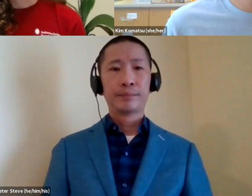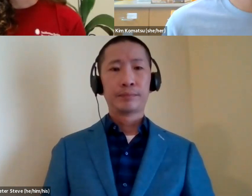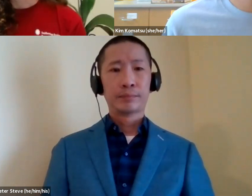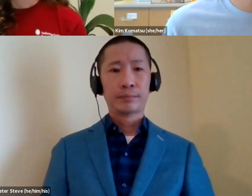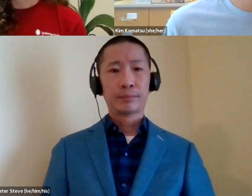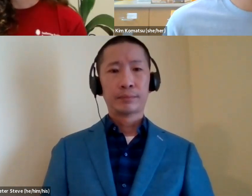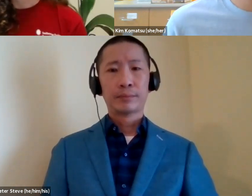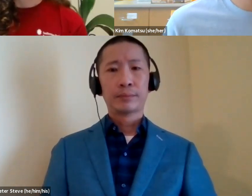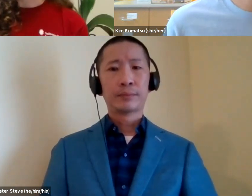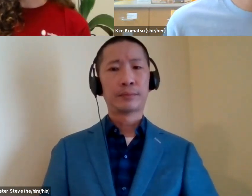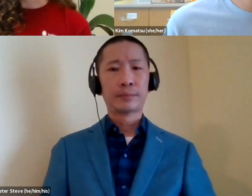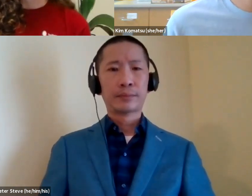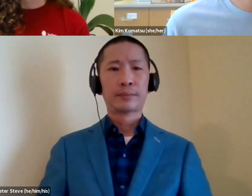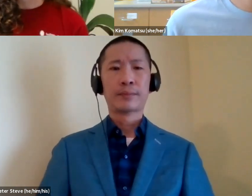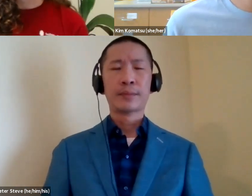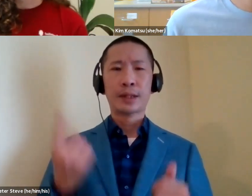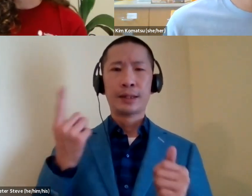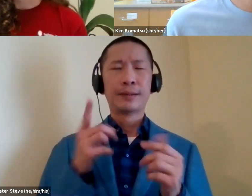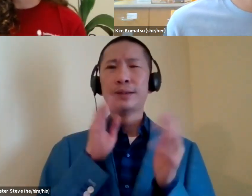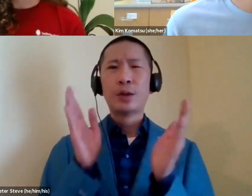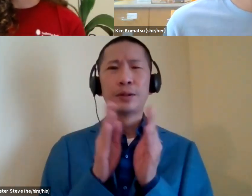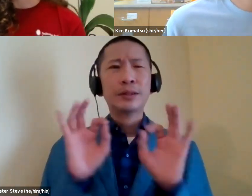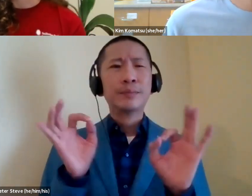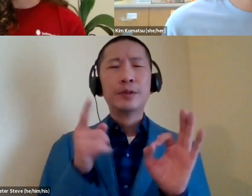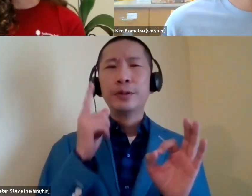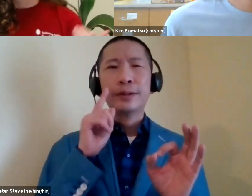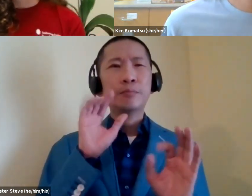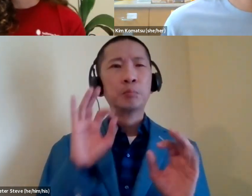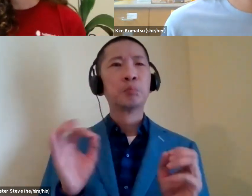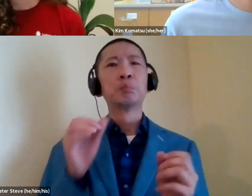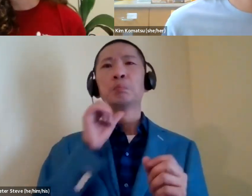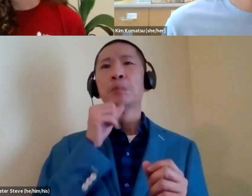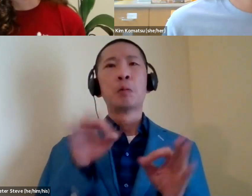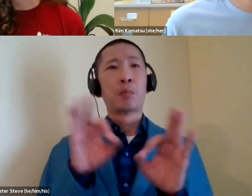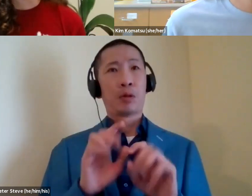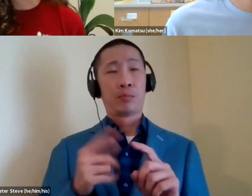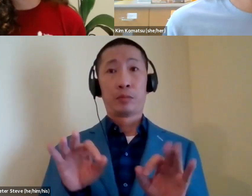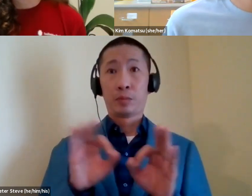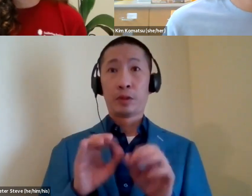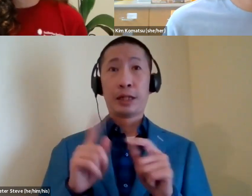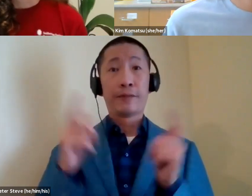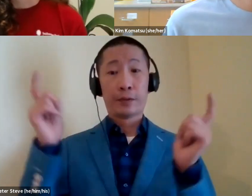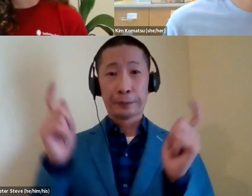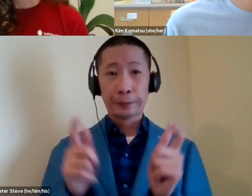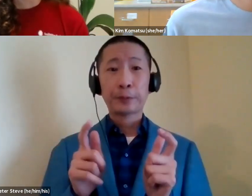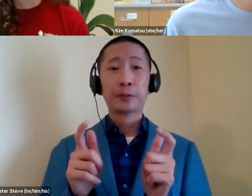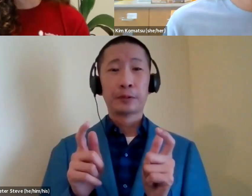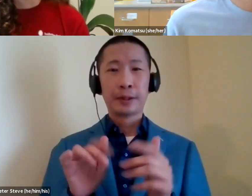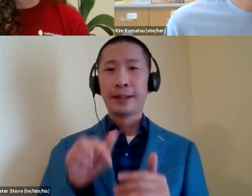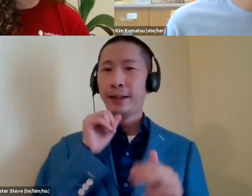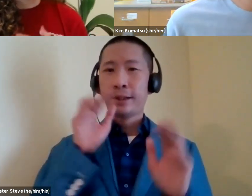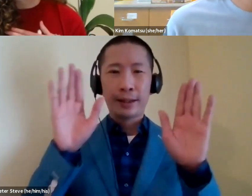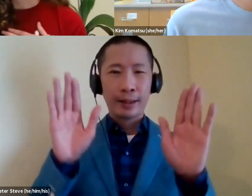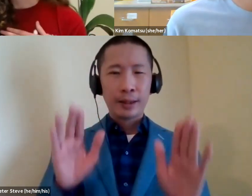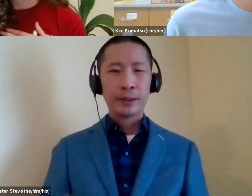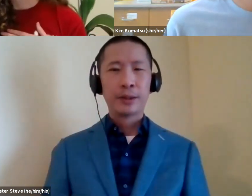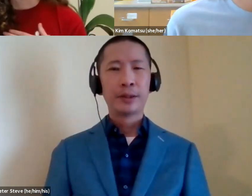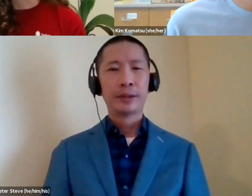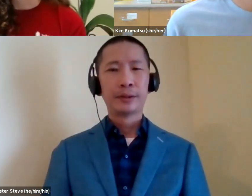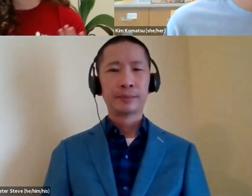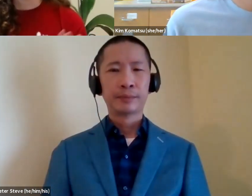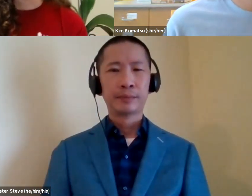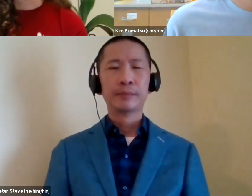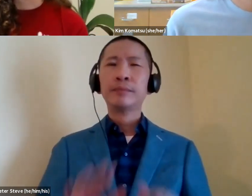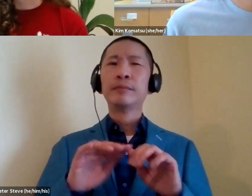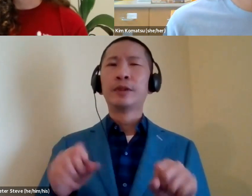Emily Borger: Yeah it's something so small that you don't think about it would be so important, and even the decline is it's not great, what can I do to help with all that?